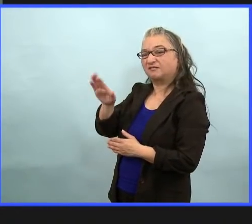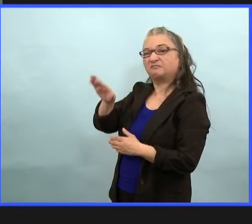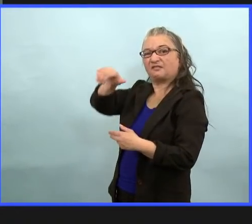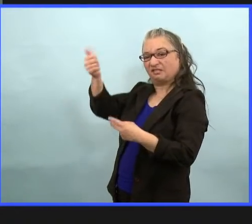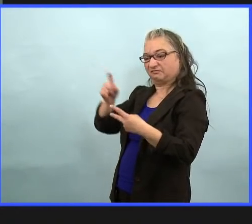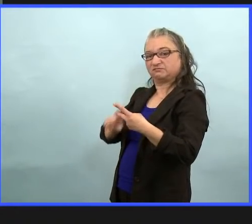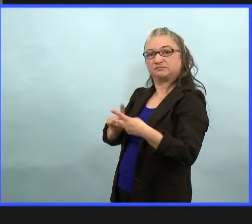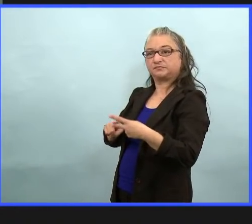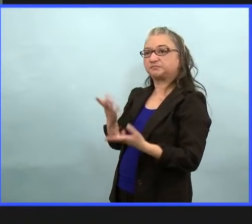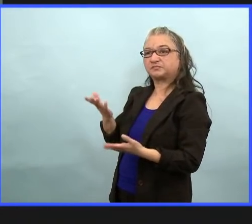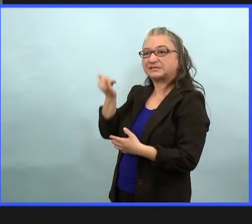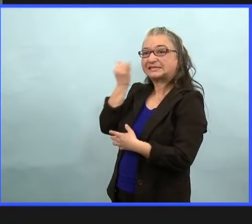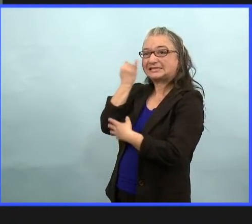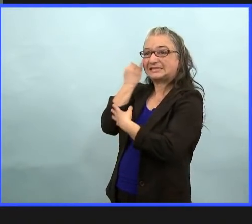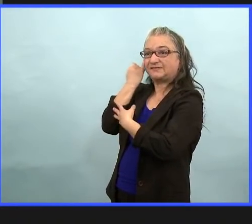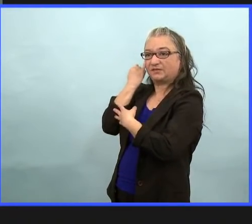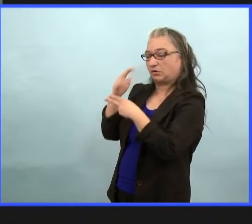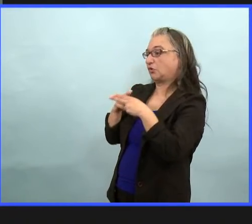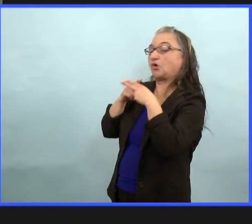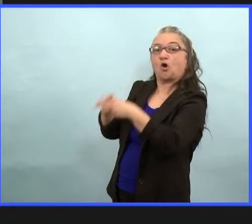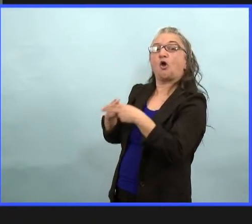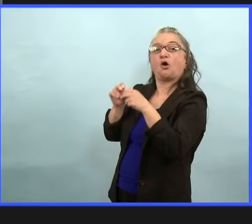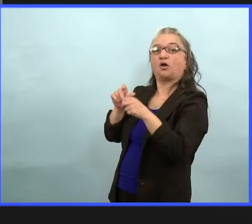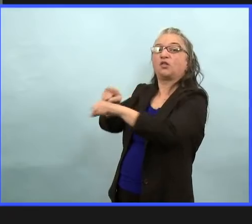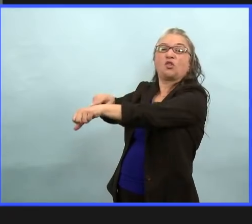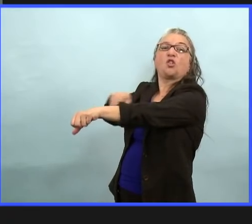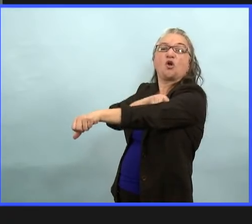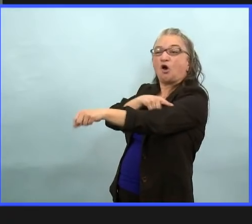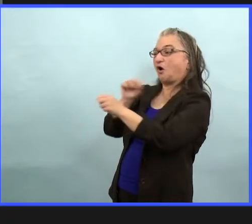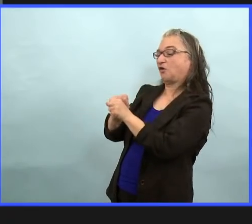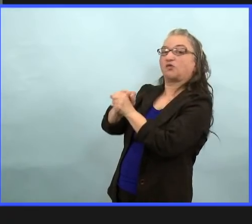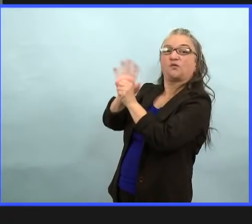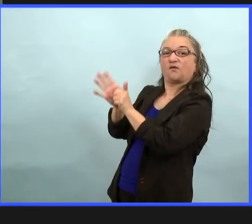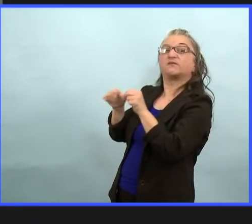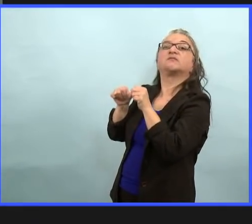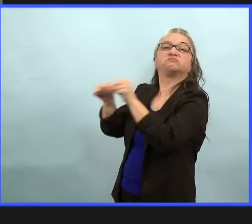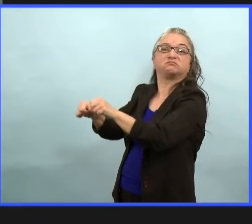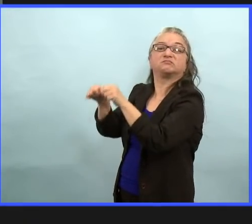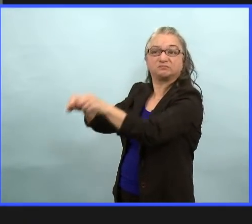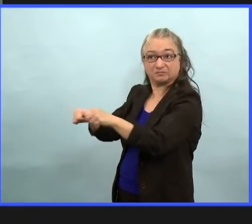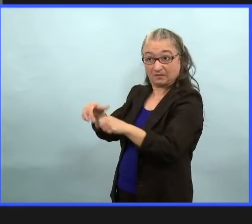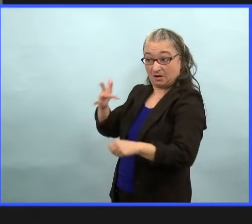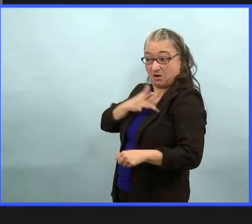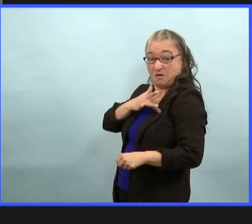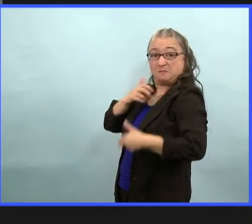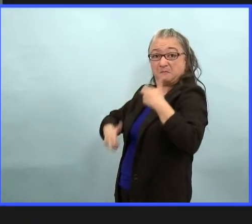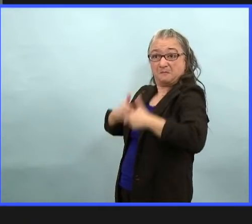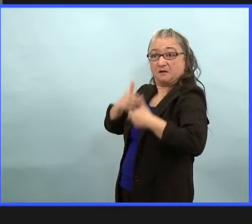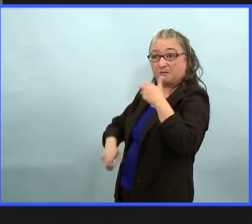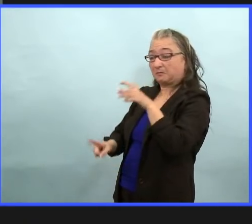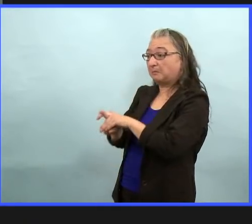is causing all kinds of heart conditions and and other systemic effects how helpful is that really